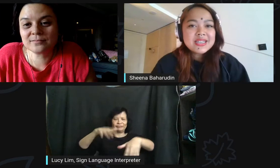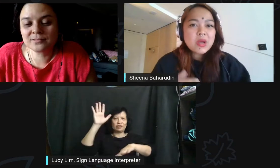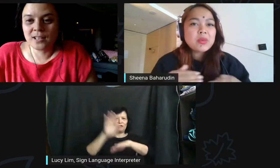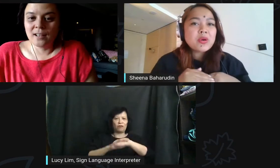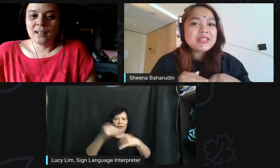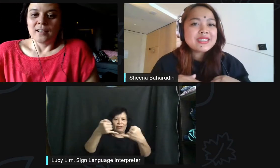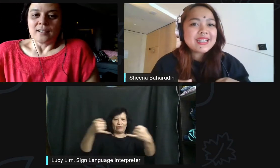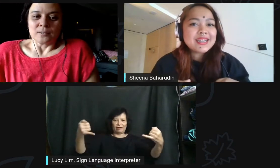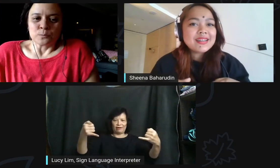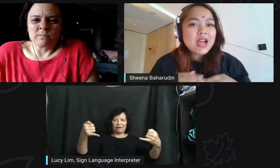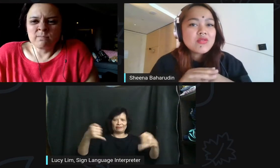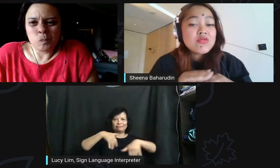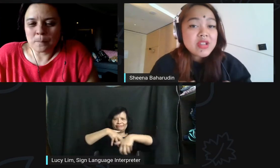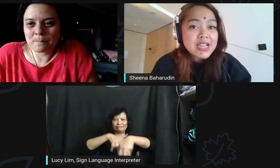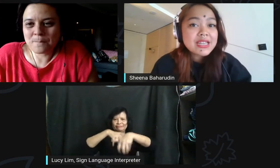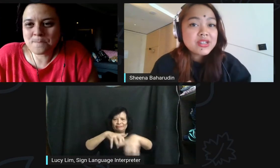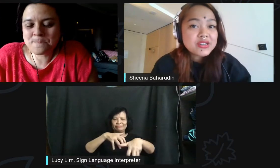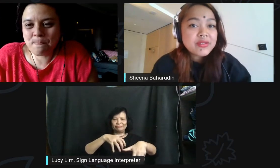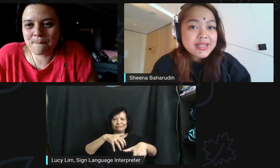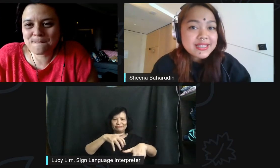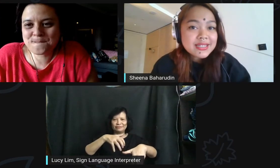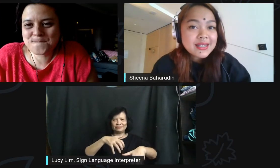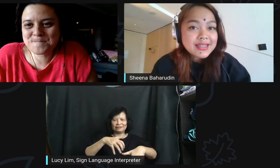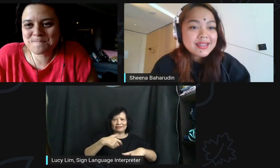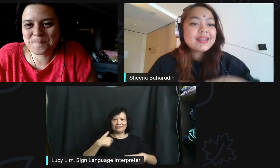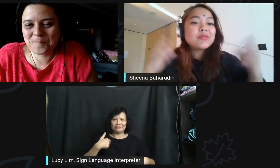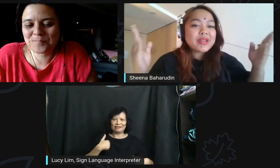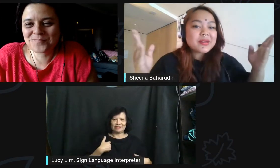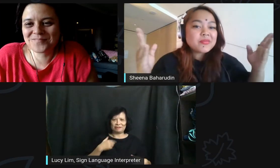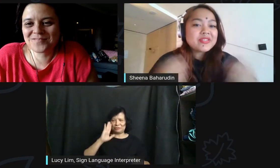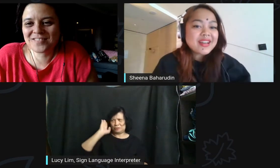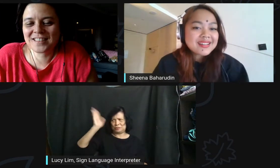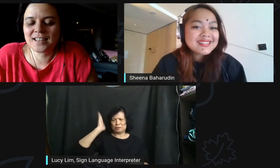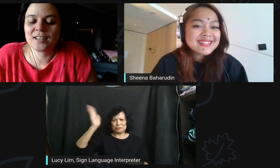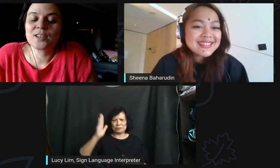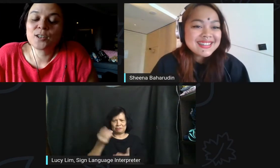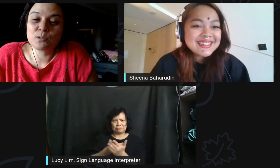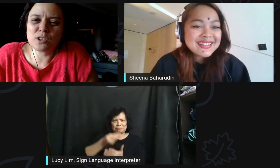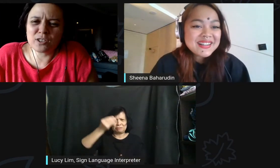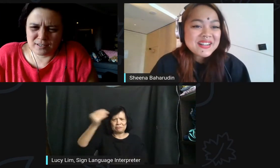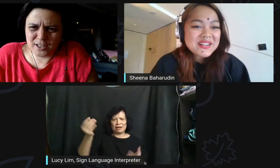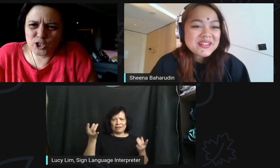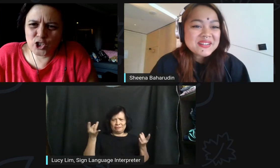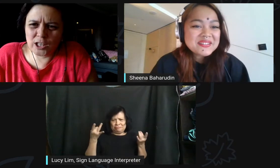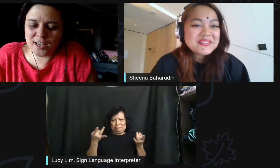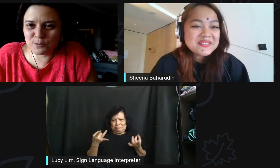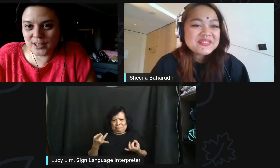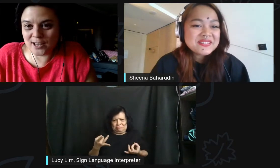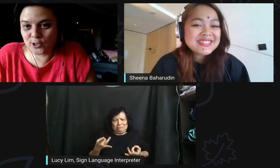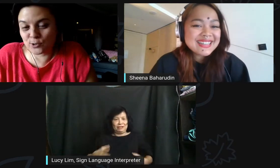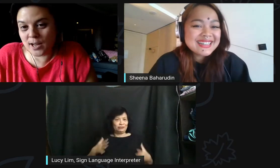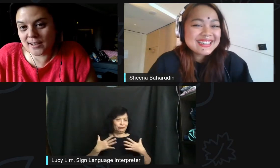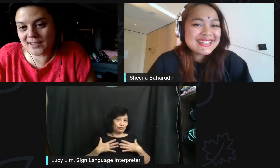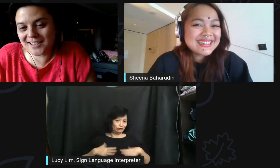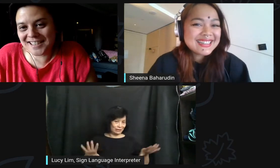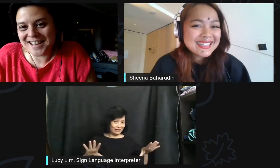So I'm going to get a really good rest tonight and wake up for that. Well, good luck with that good rest.